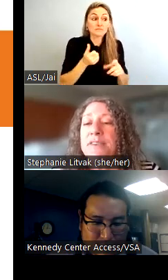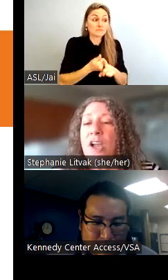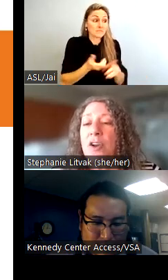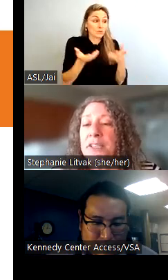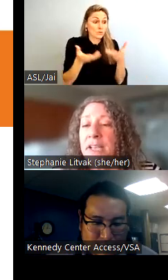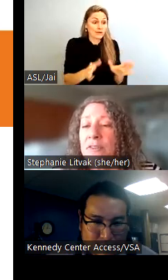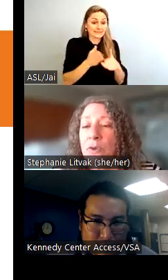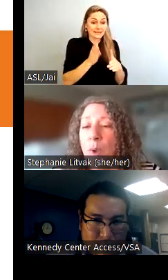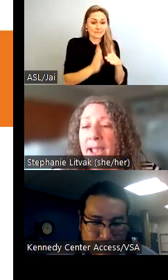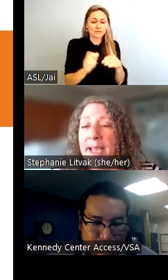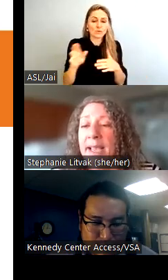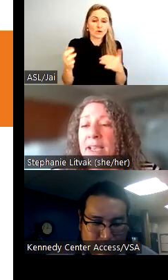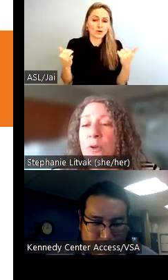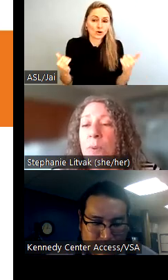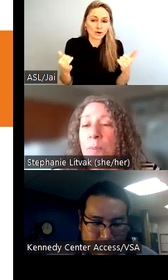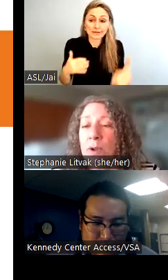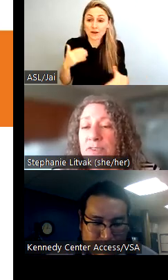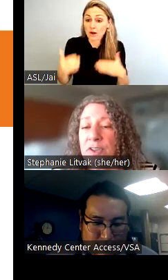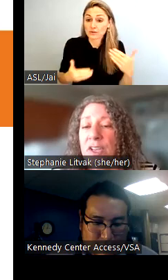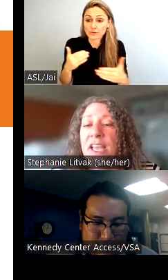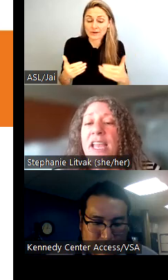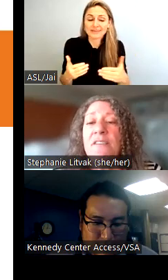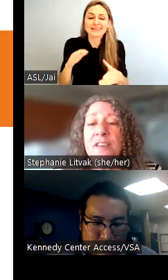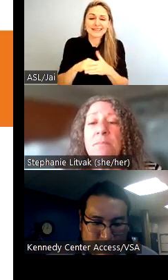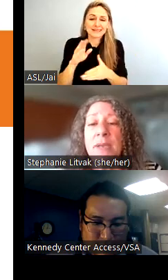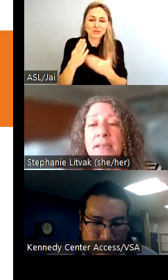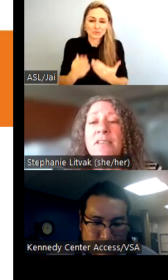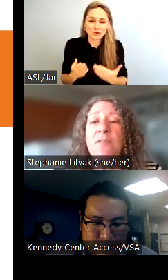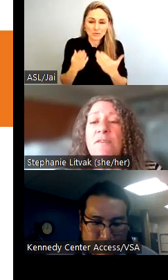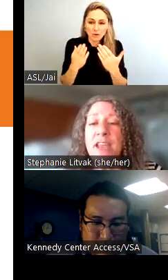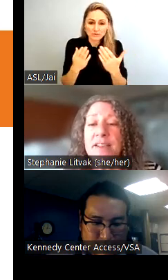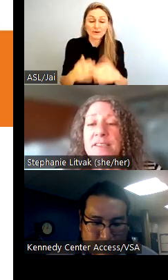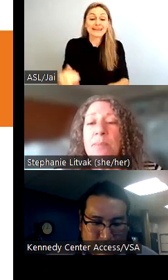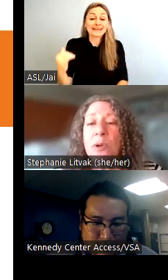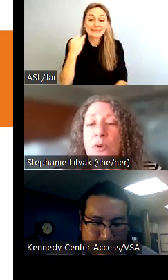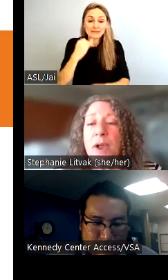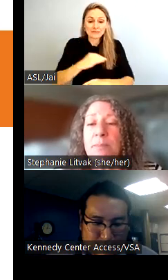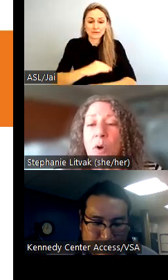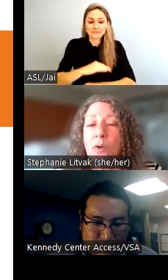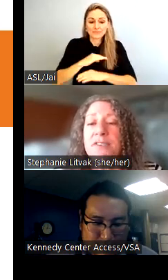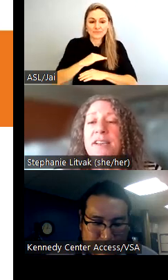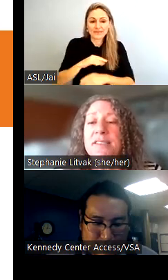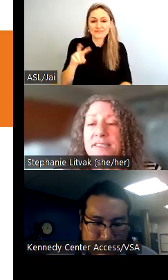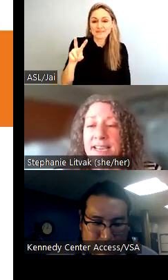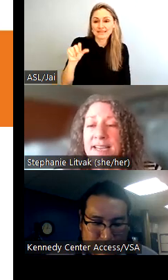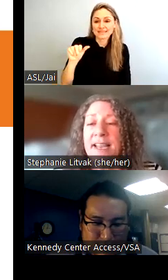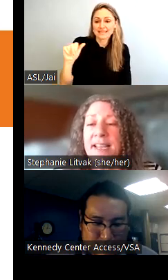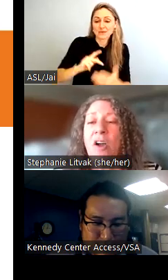currently under way in your proposal if it meets the VSA program goals as stated in the